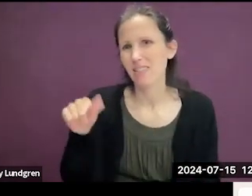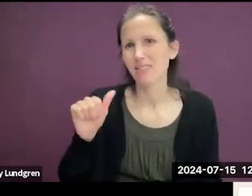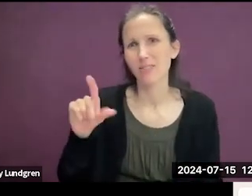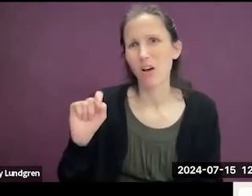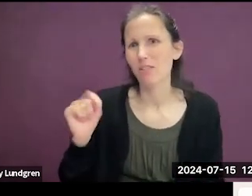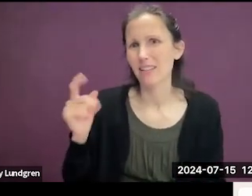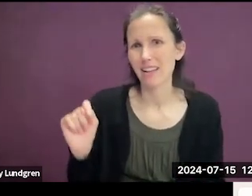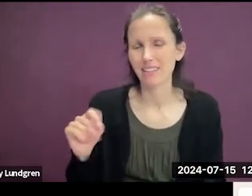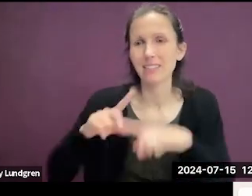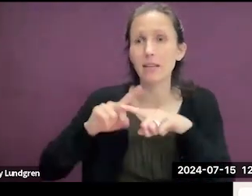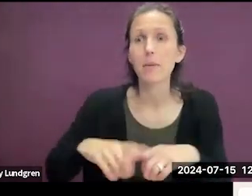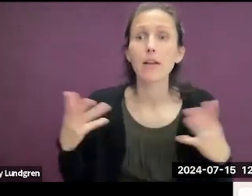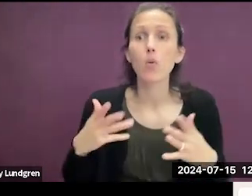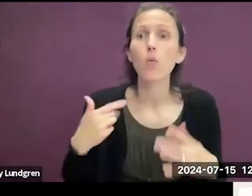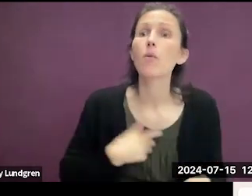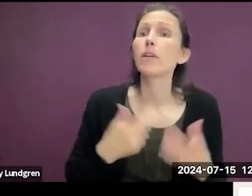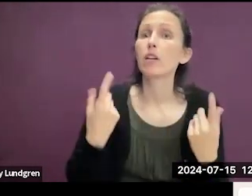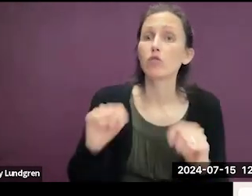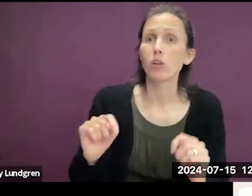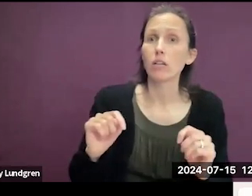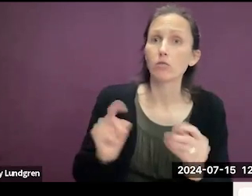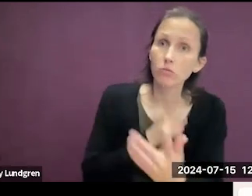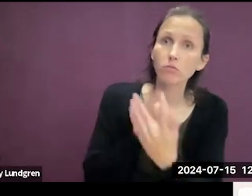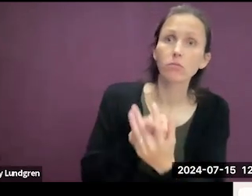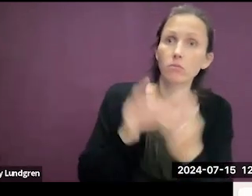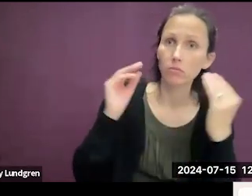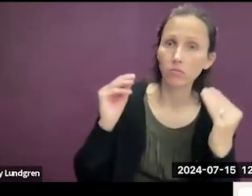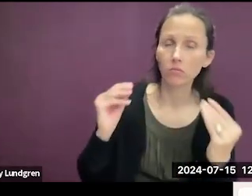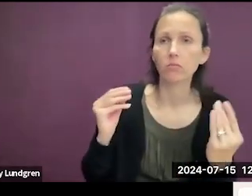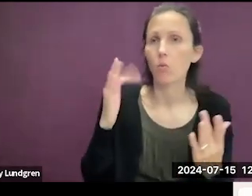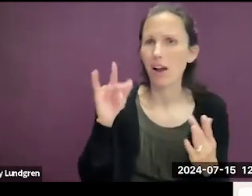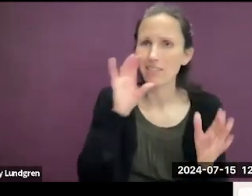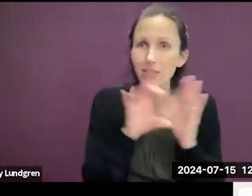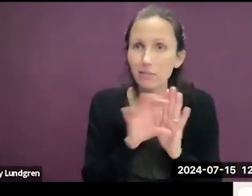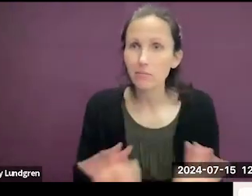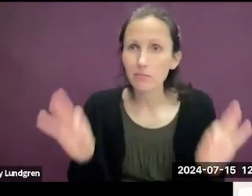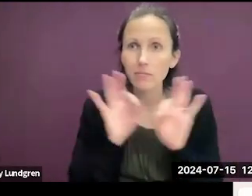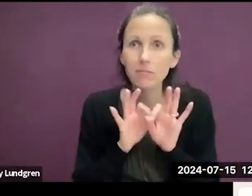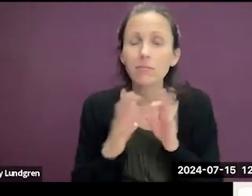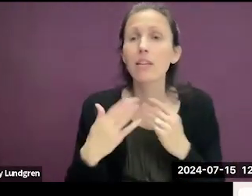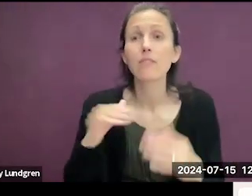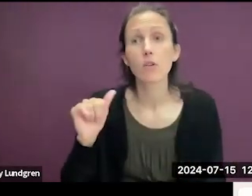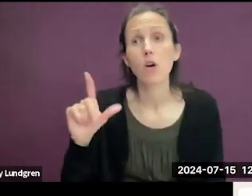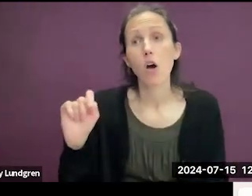depending on what it's trying to convey, what its importance is. So even though alt-text really is getting better,